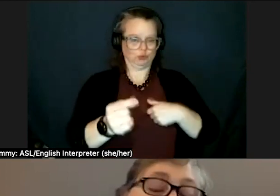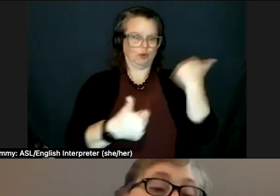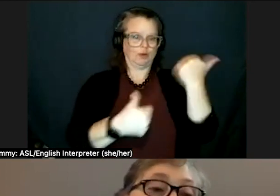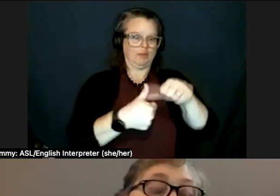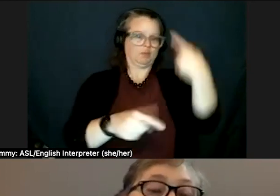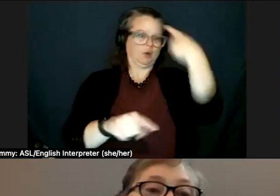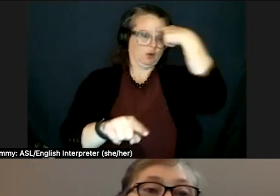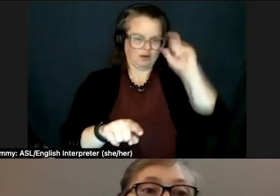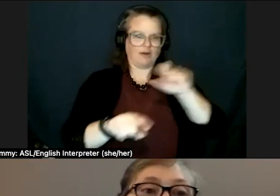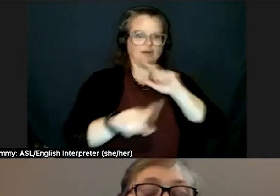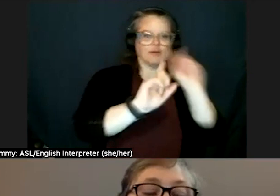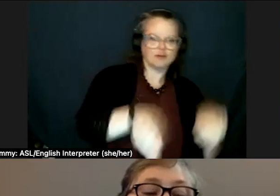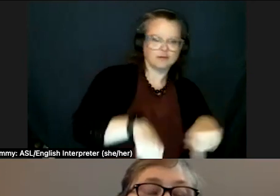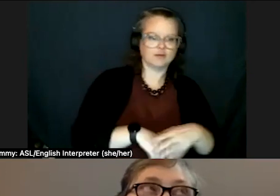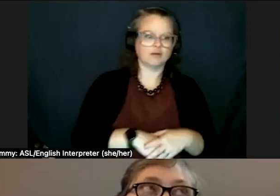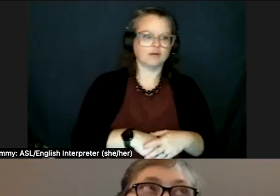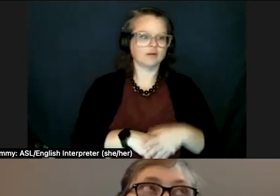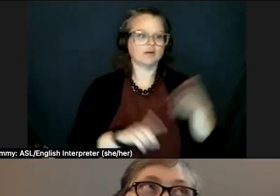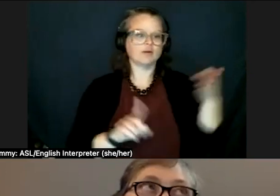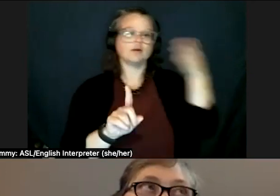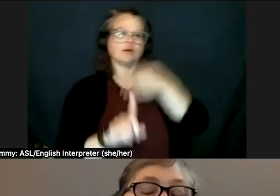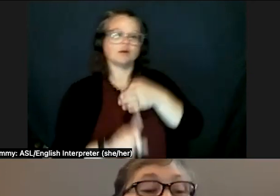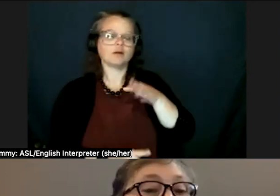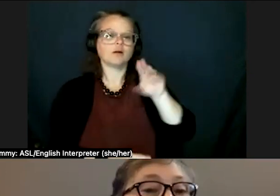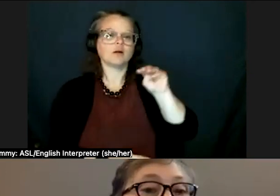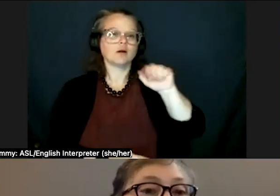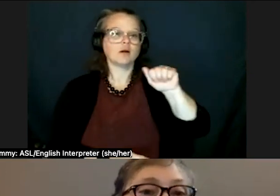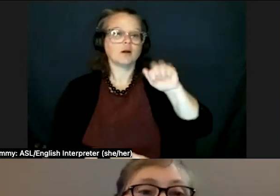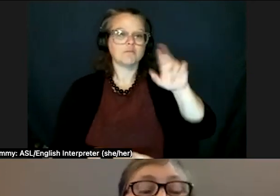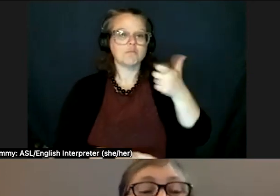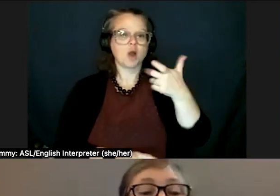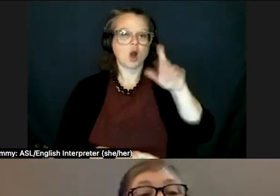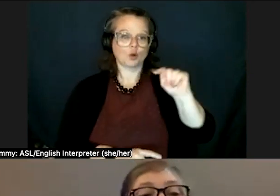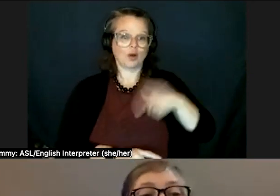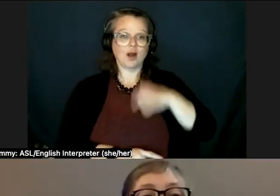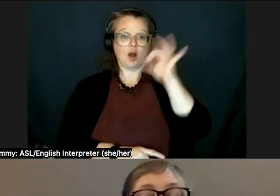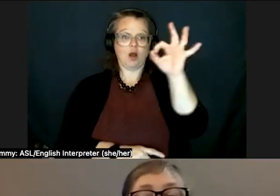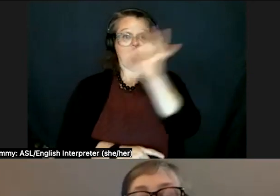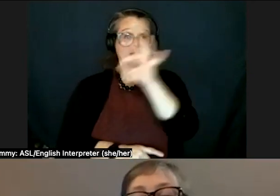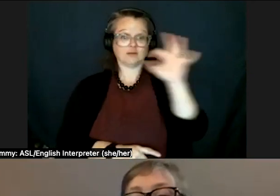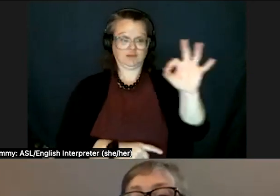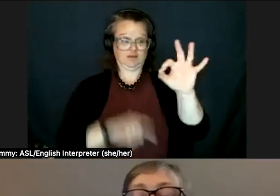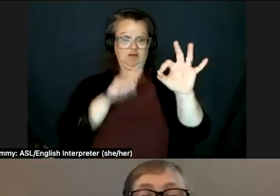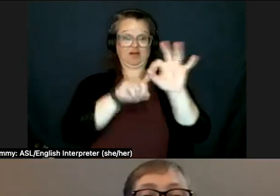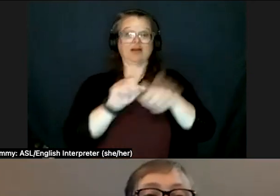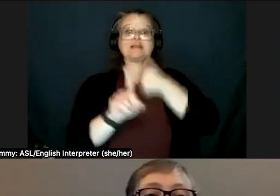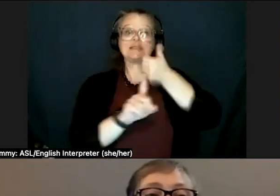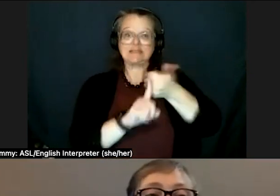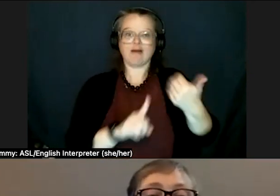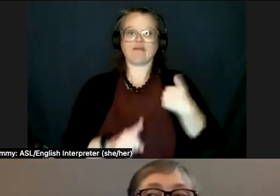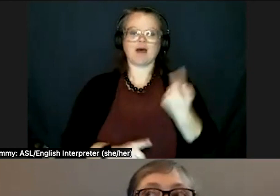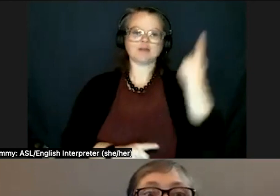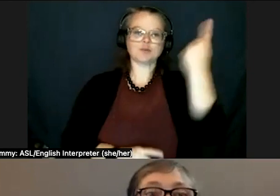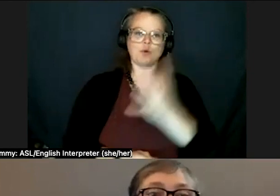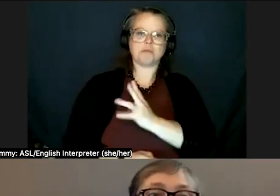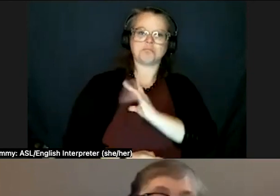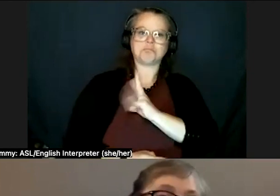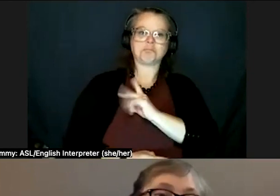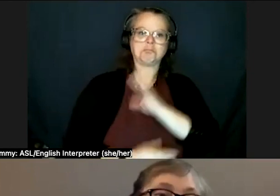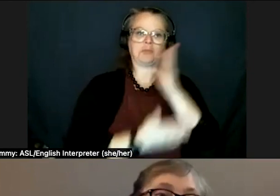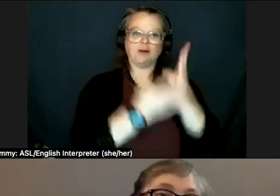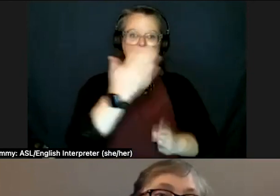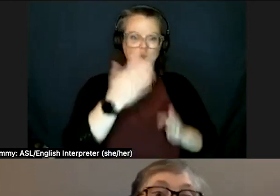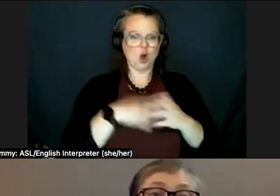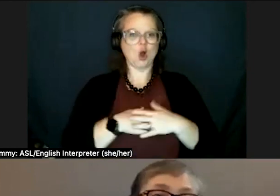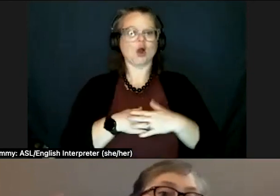you can turn on and off. So it helps. It prompts, either prompt by prompting a sub-task and actually